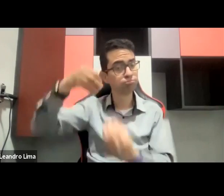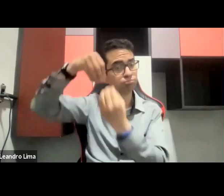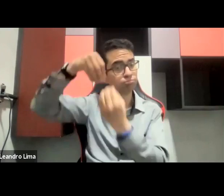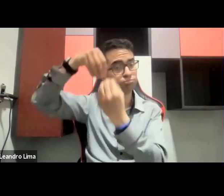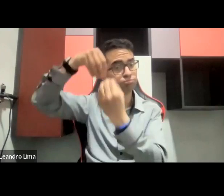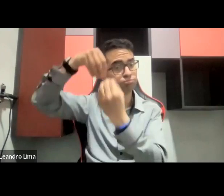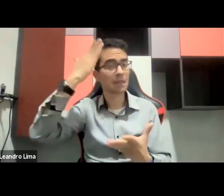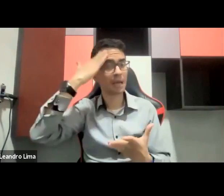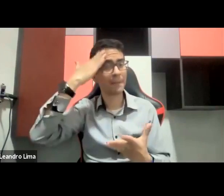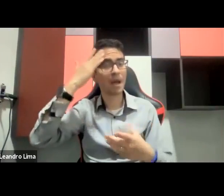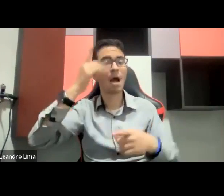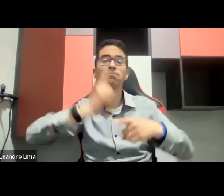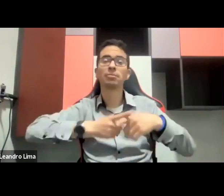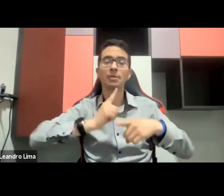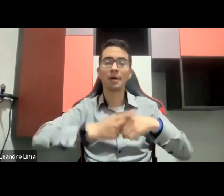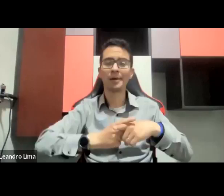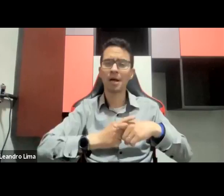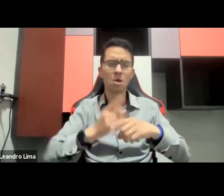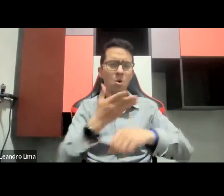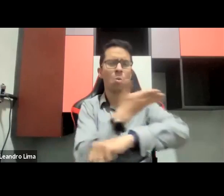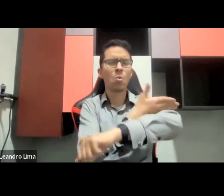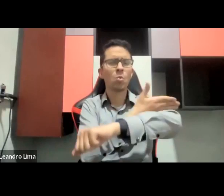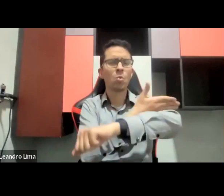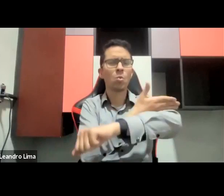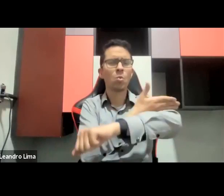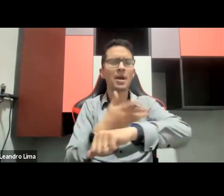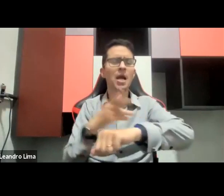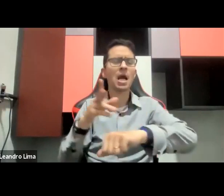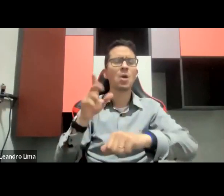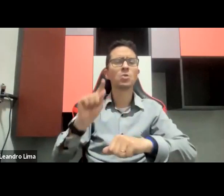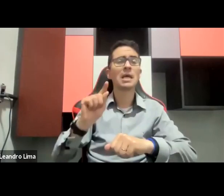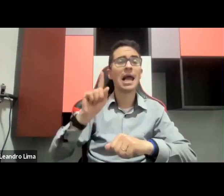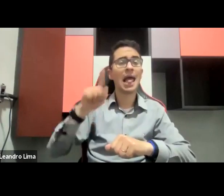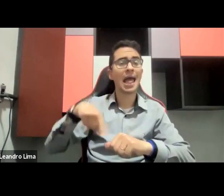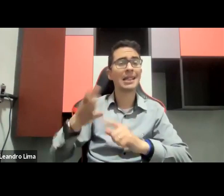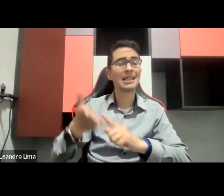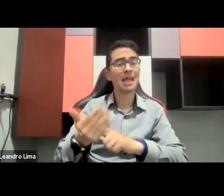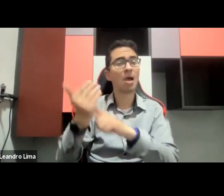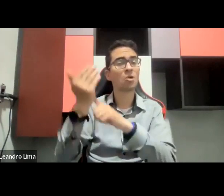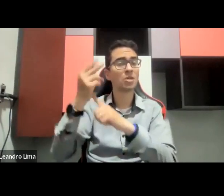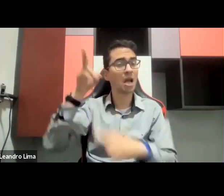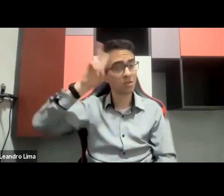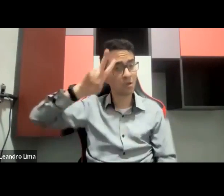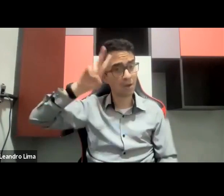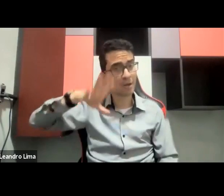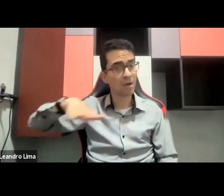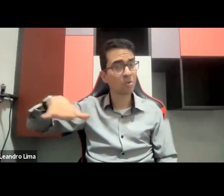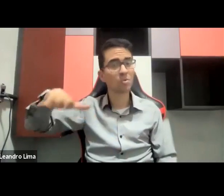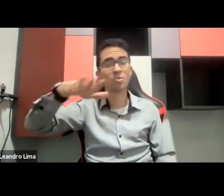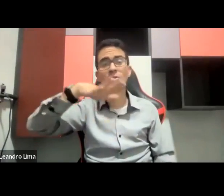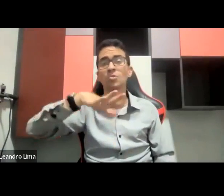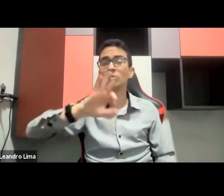typical in the history of. technology technology. We We were. with it with historian so take note with historian so technology